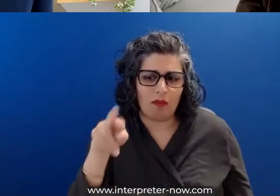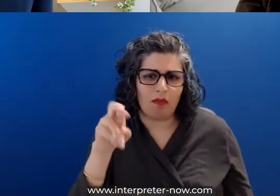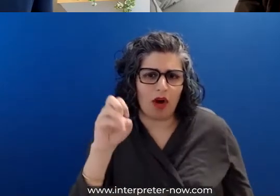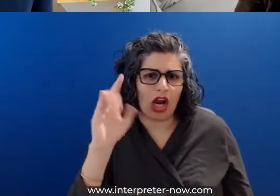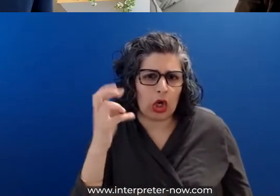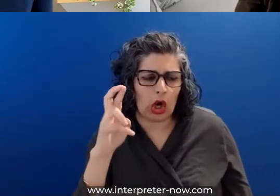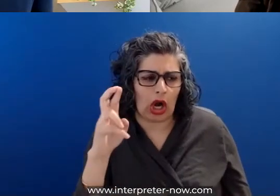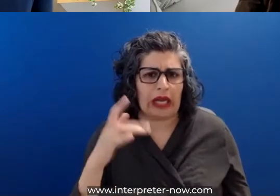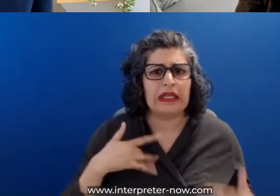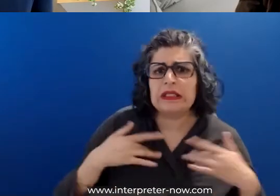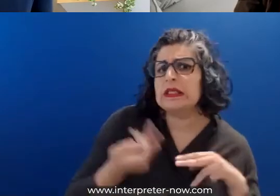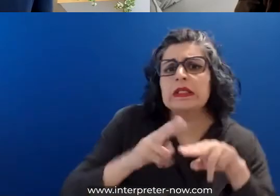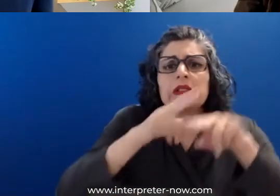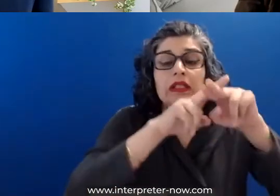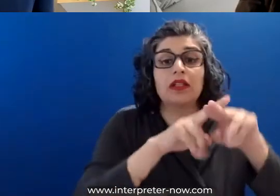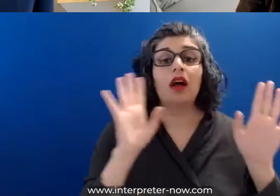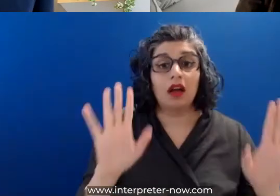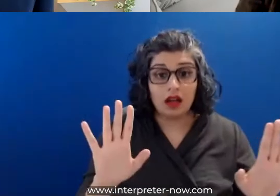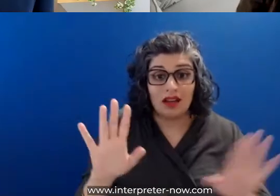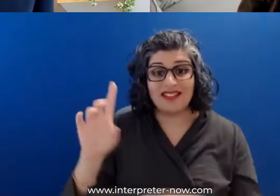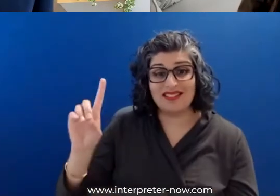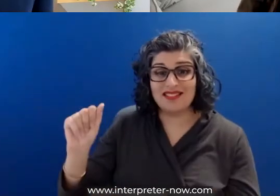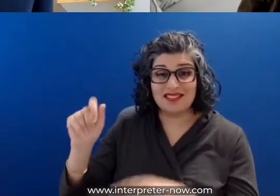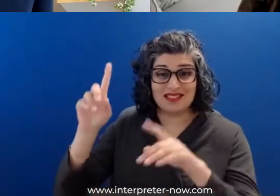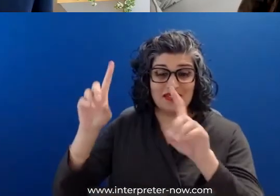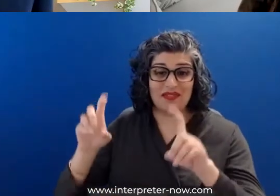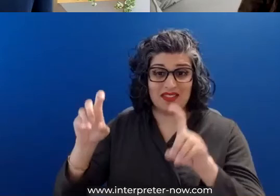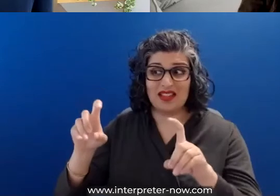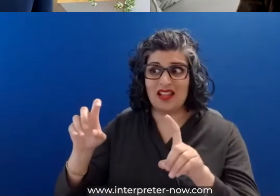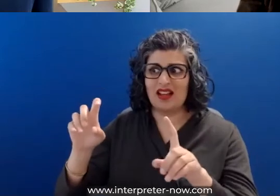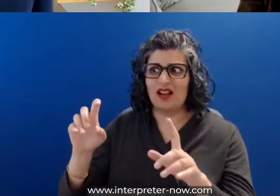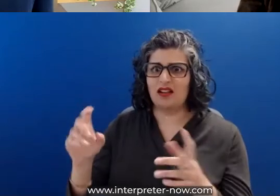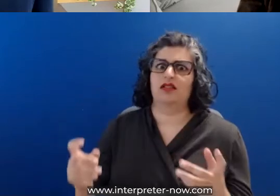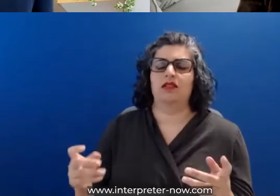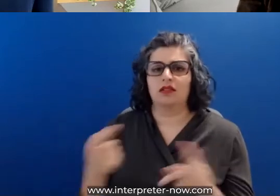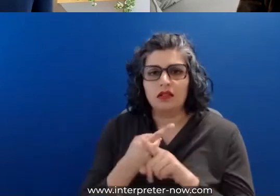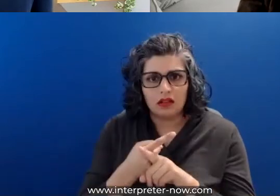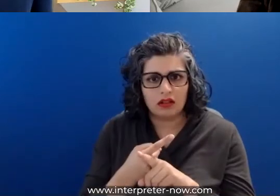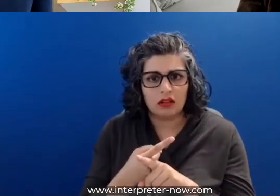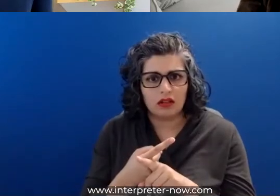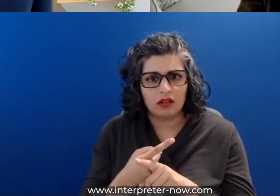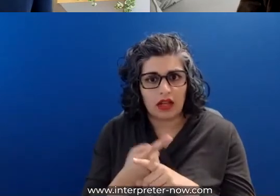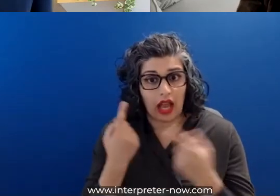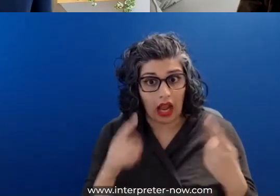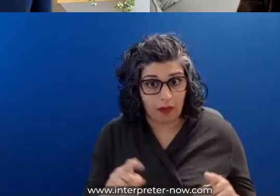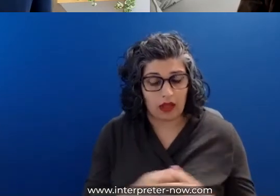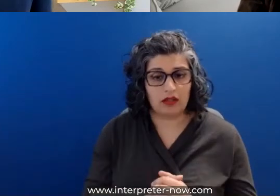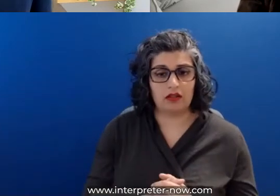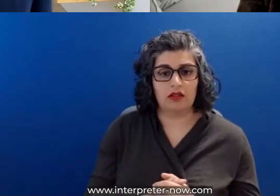Now this places disabled test-takers in a bind. In order to avoid the possibility of